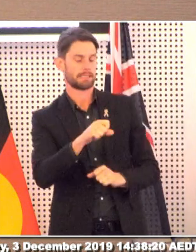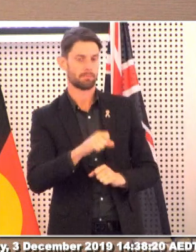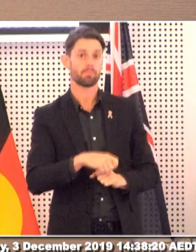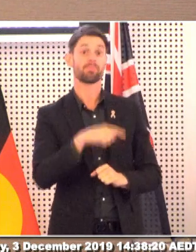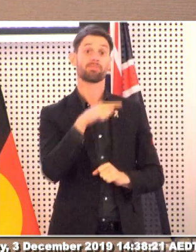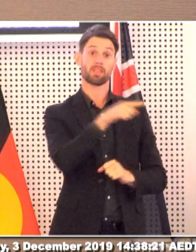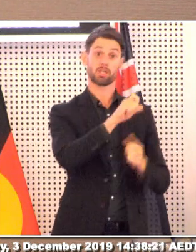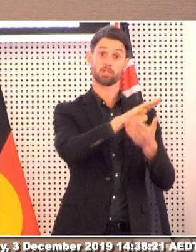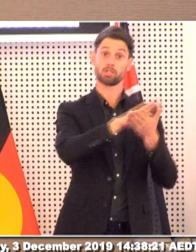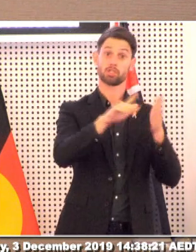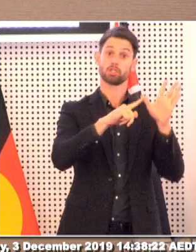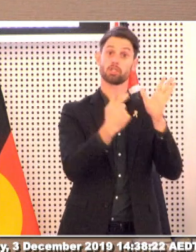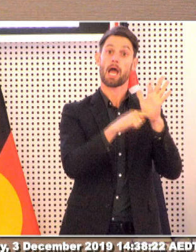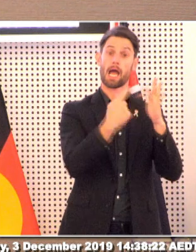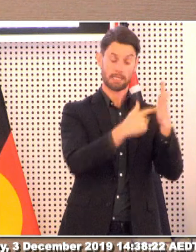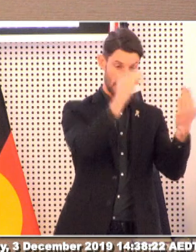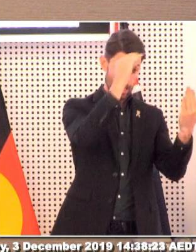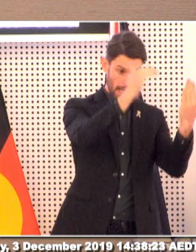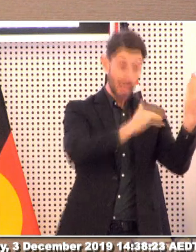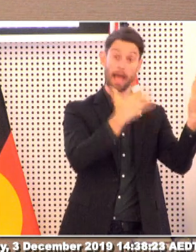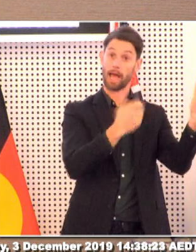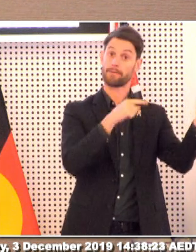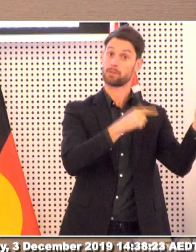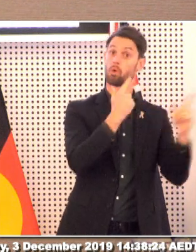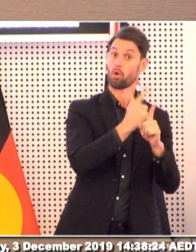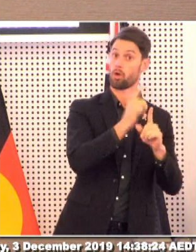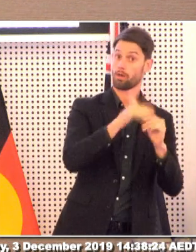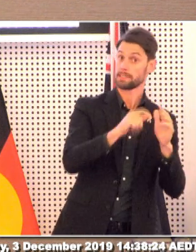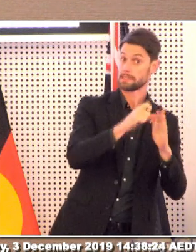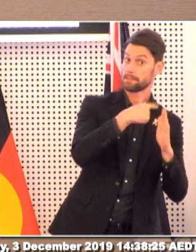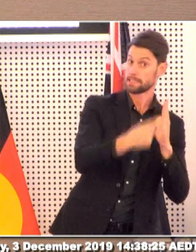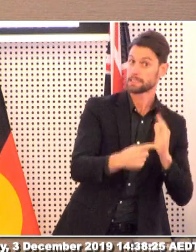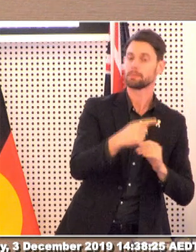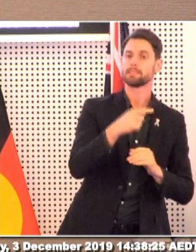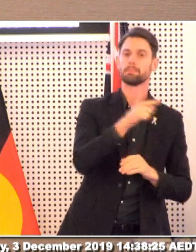present time, is it right to understand that it’s essentially how those more